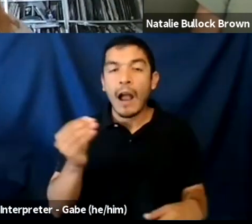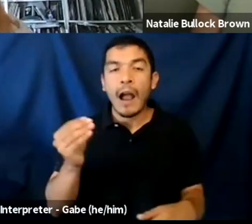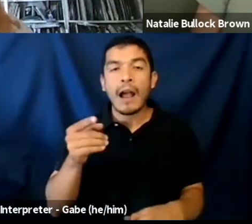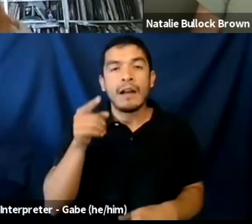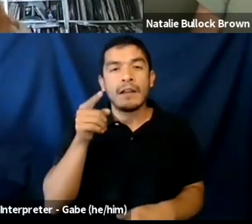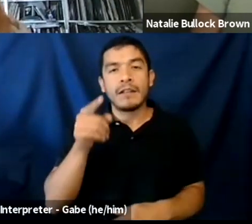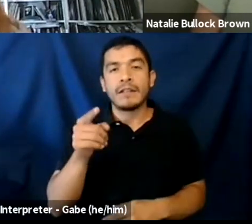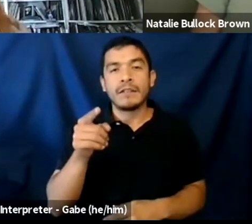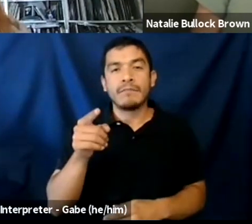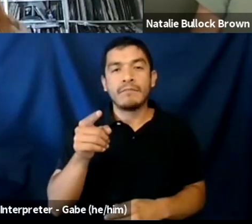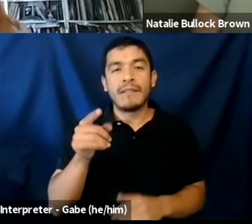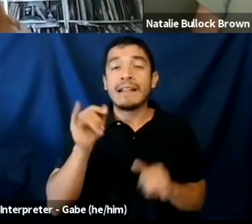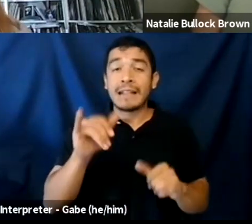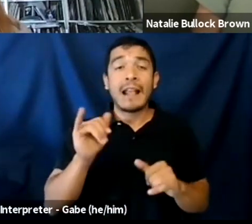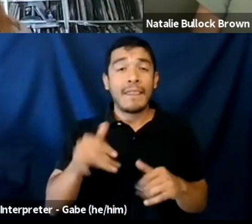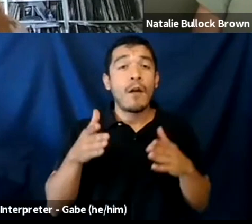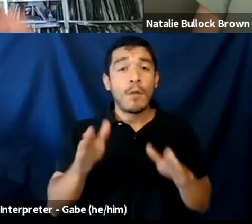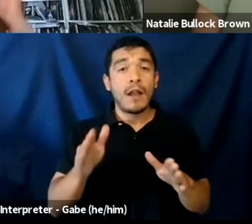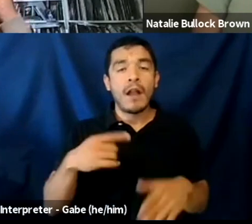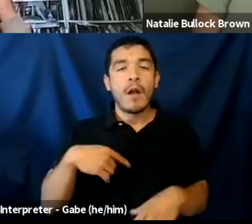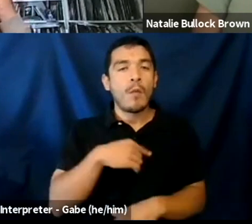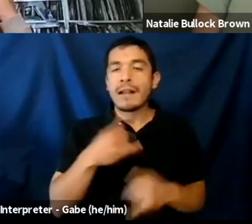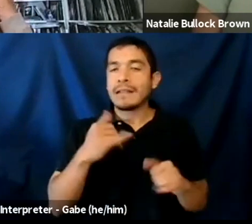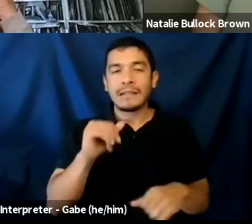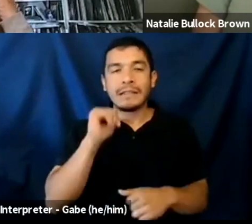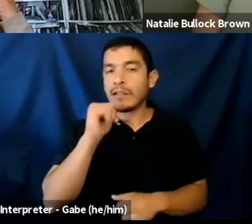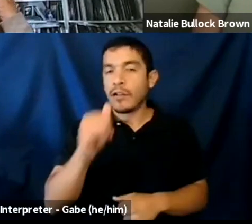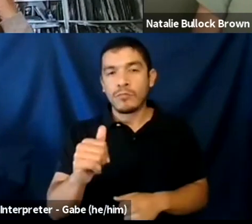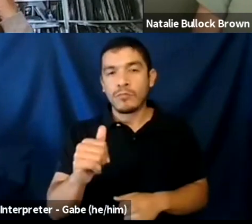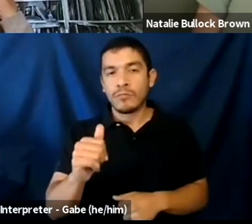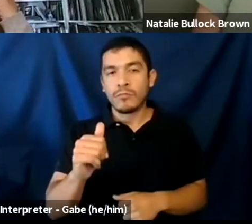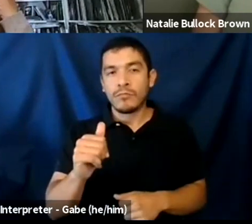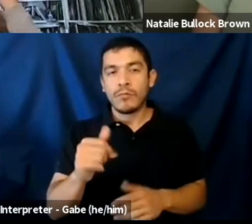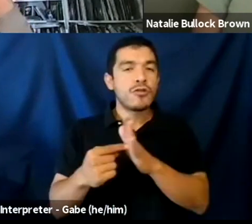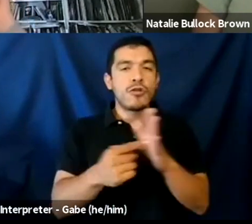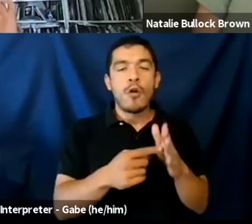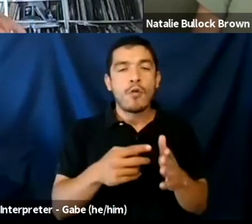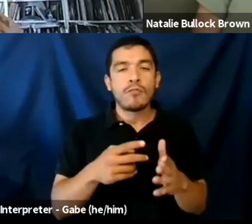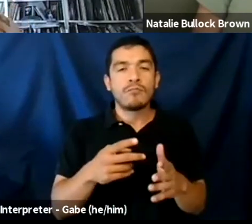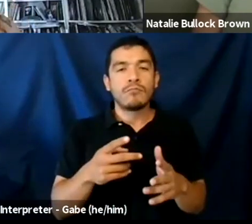and they've stayed that way. Like we still don't show rough cuts to the film participants.